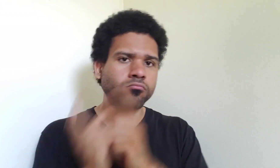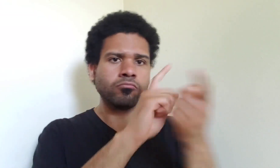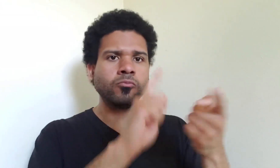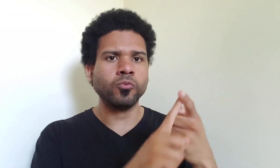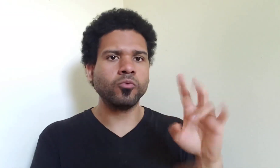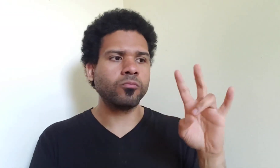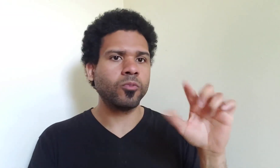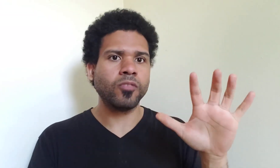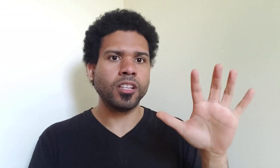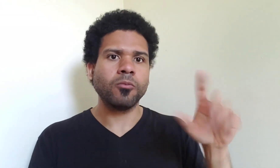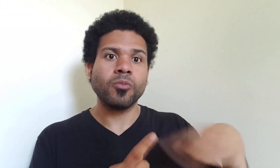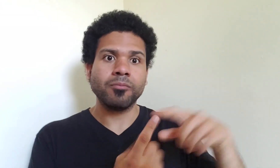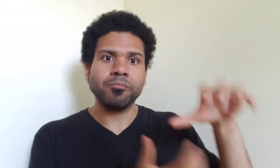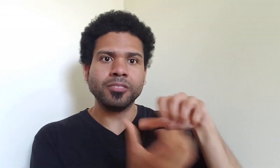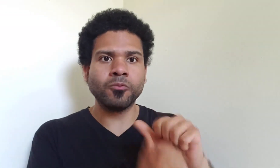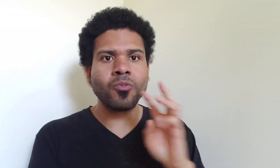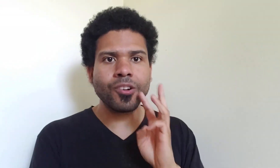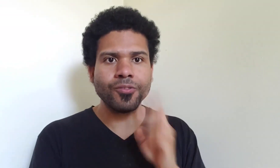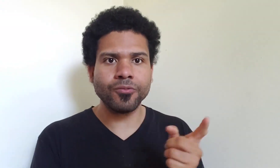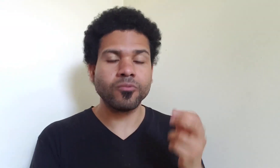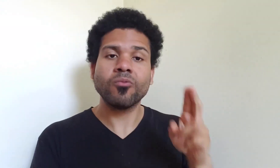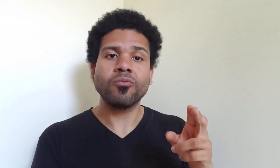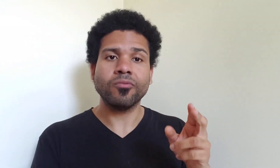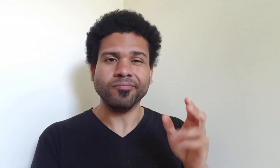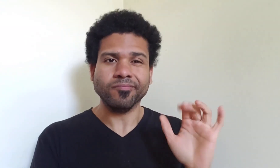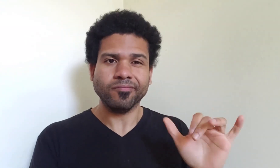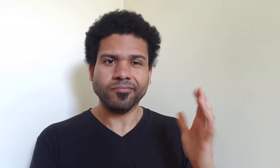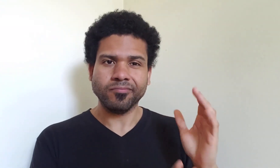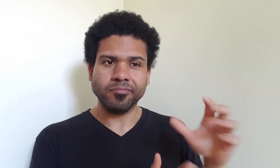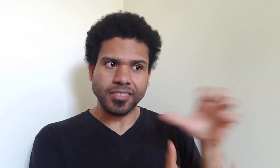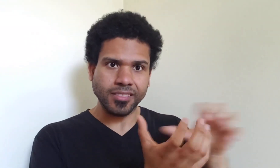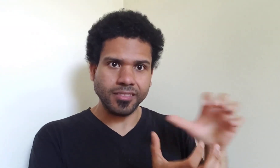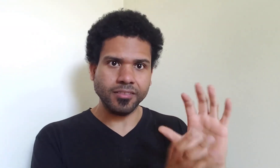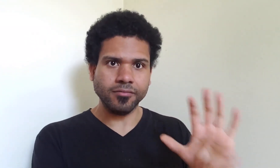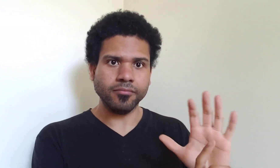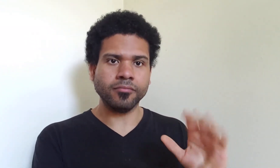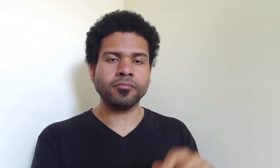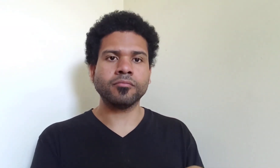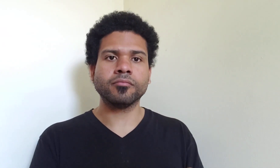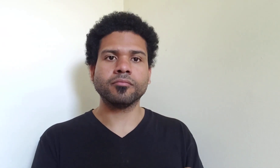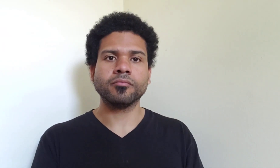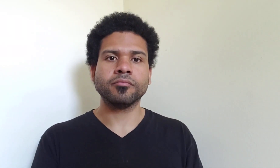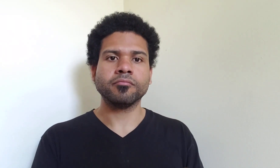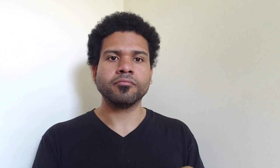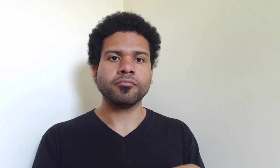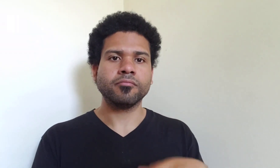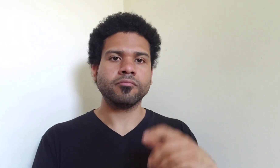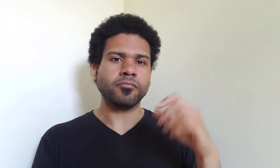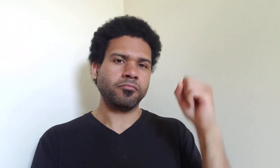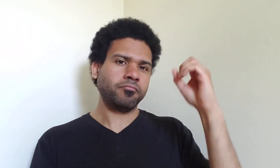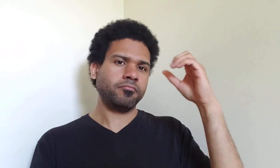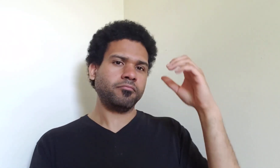However, lemon juice, when mixed with water, can have an alkaline effect on the body, raising it to a pH of 7.5.